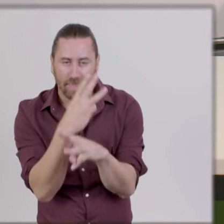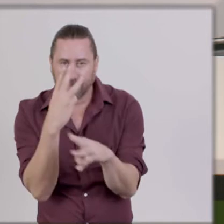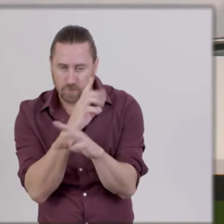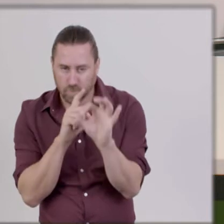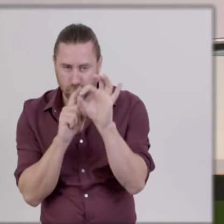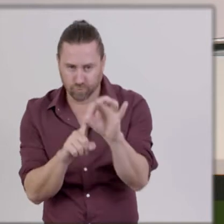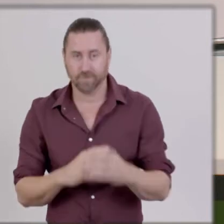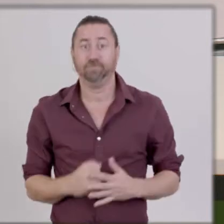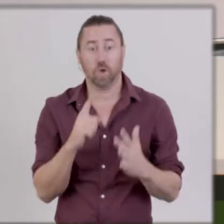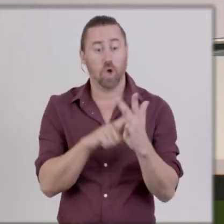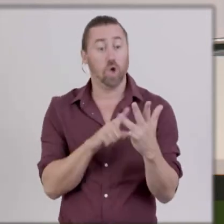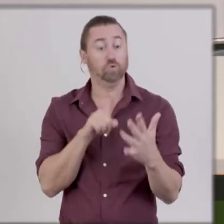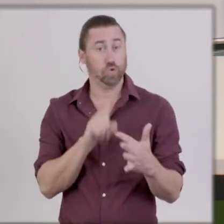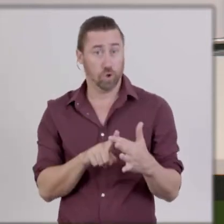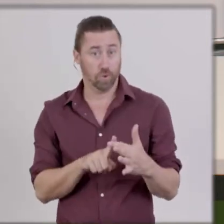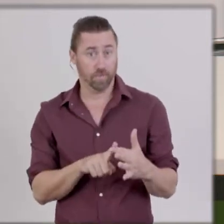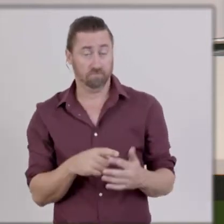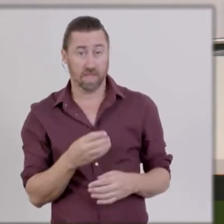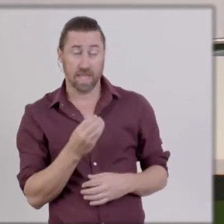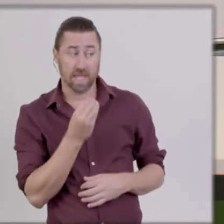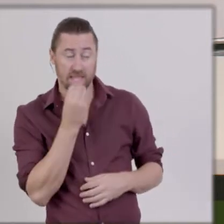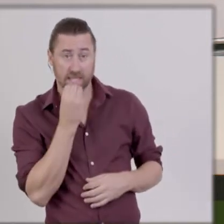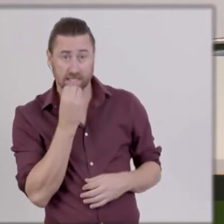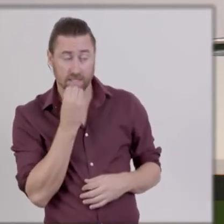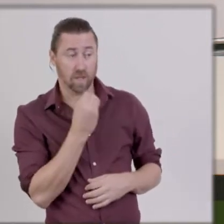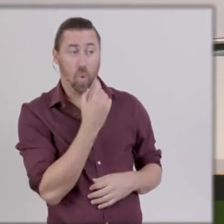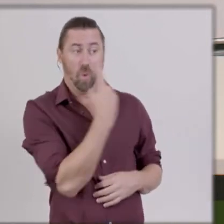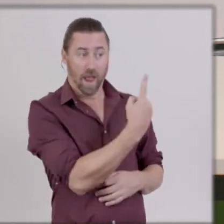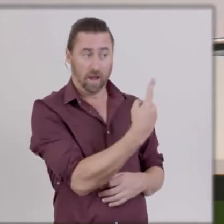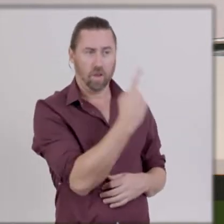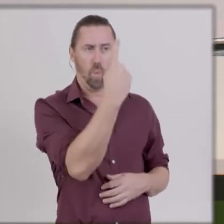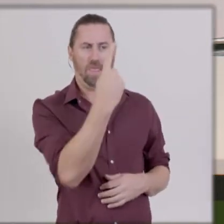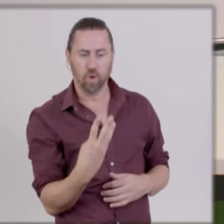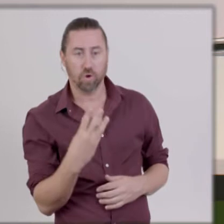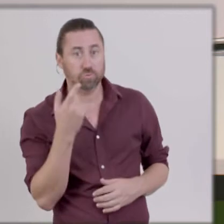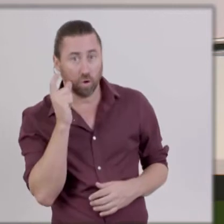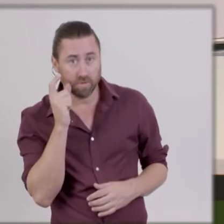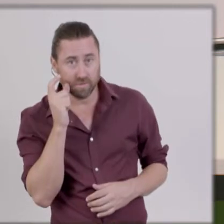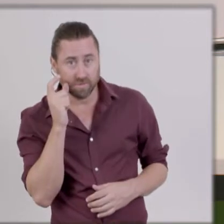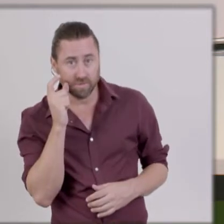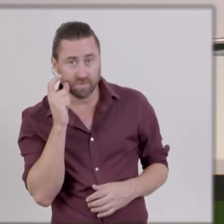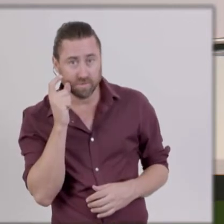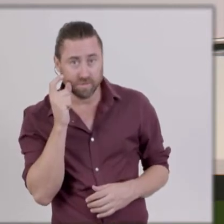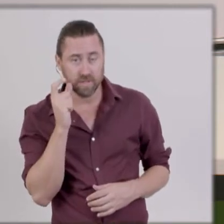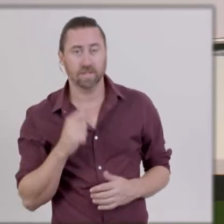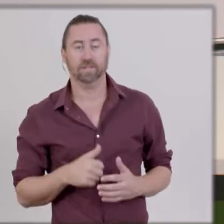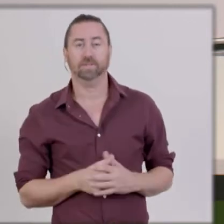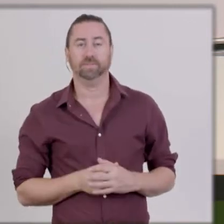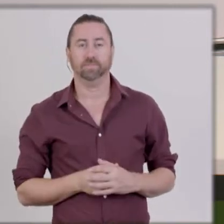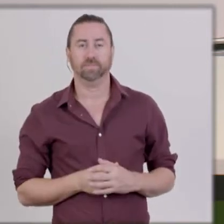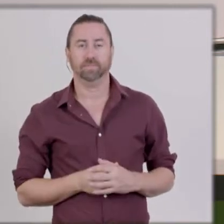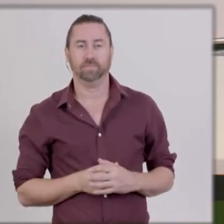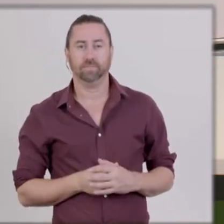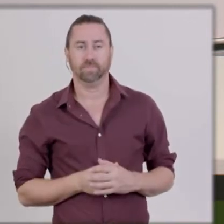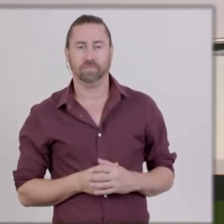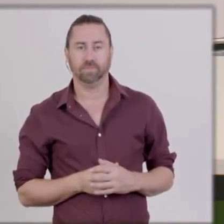Joe ate one and one-third chocolates. He didn't get those bits.